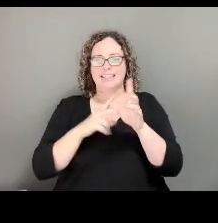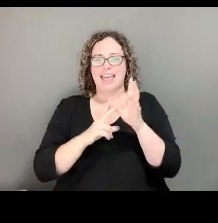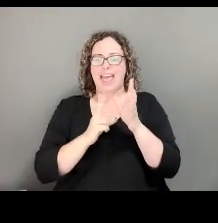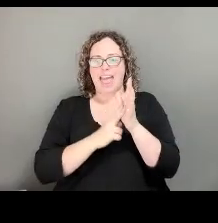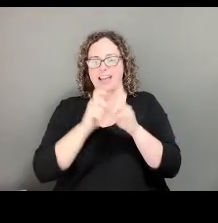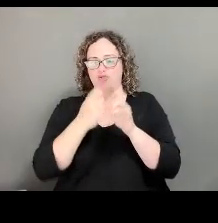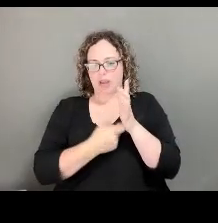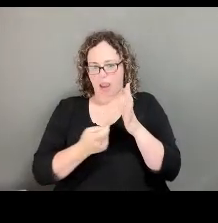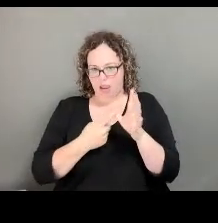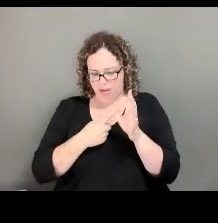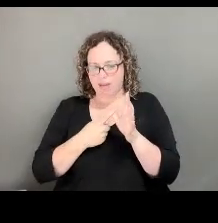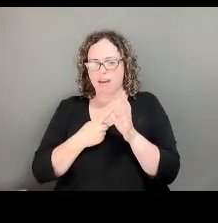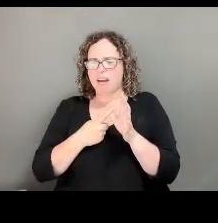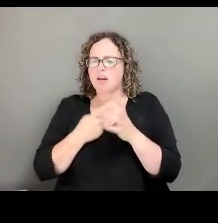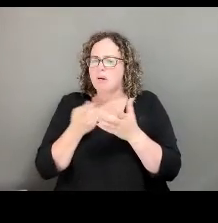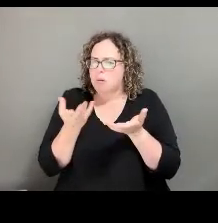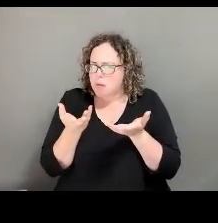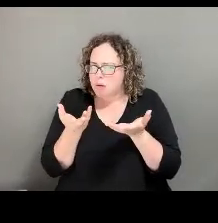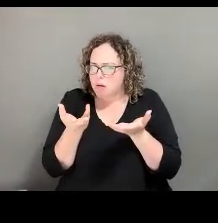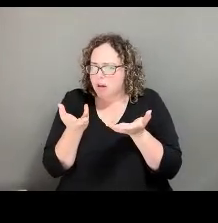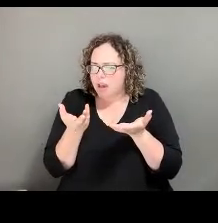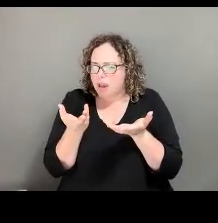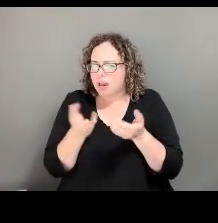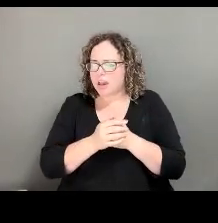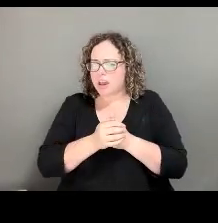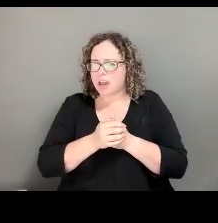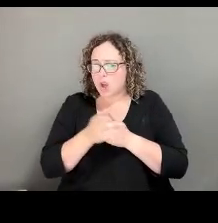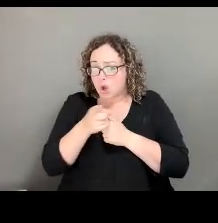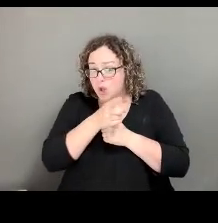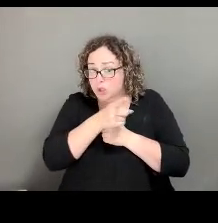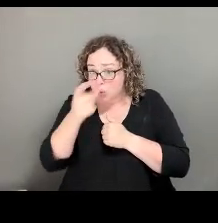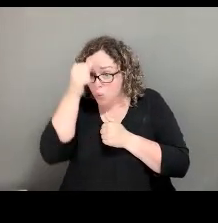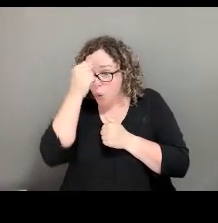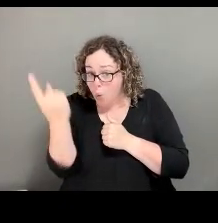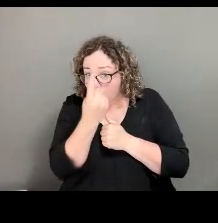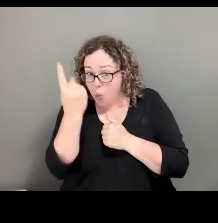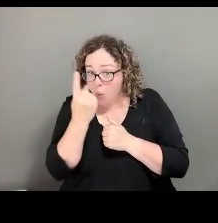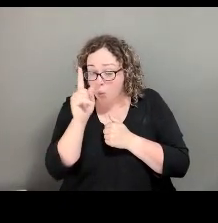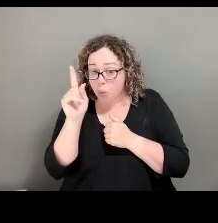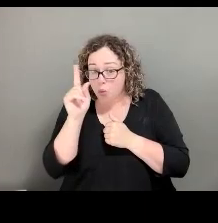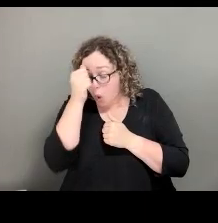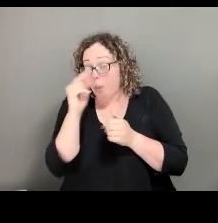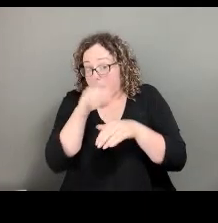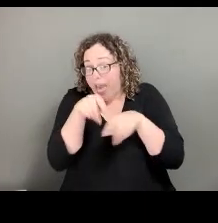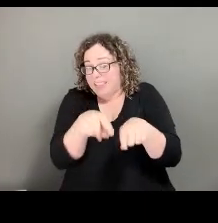Well, I should ask Who knows what the Library of Alexandria is or has heard?